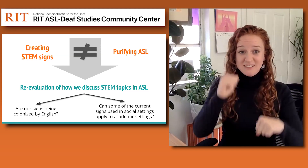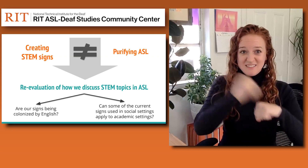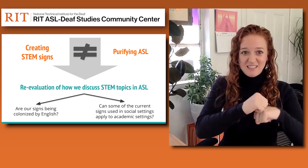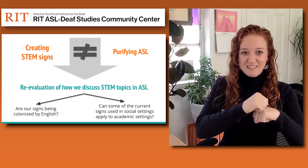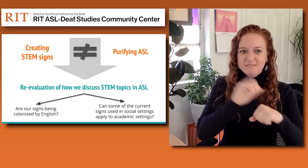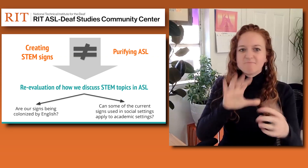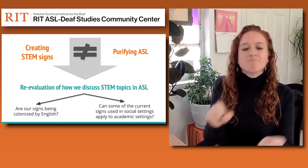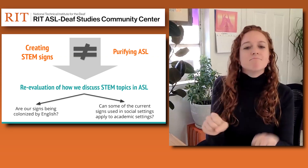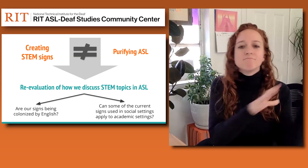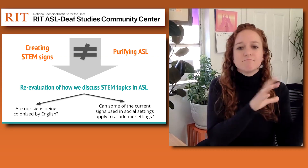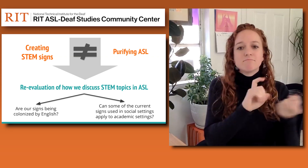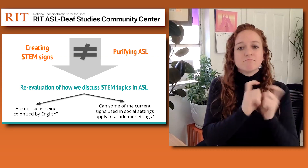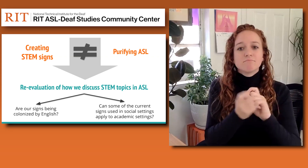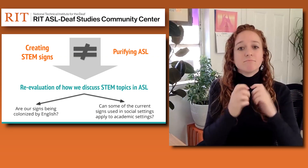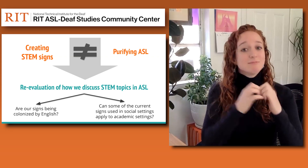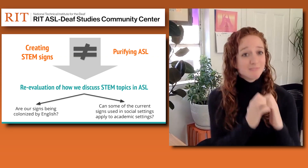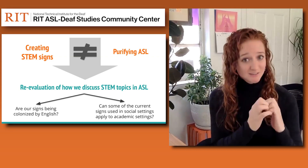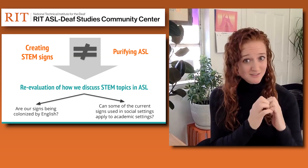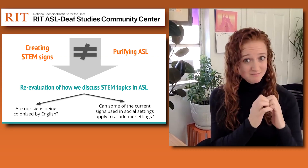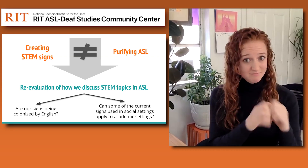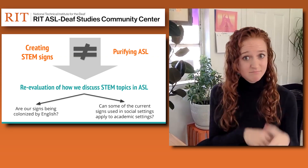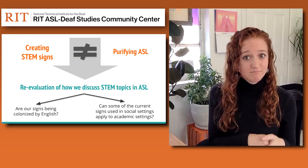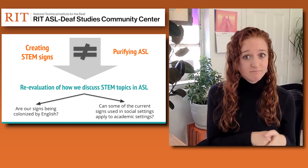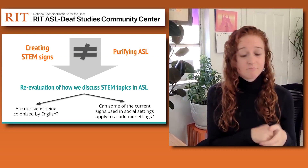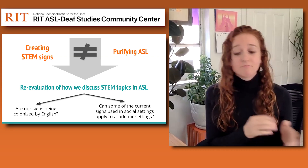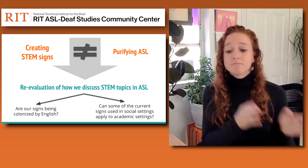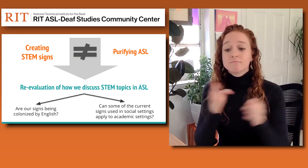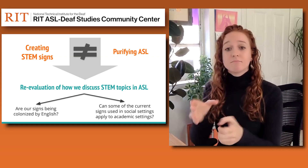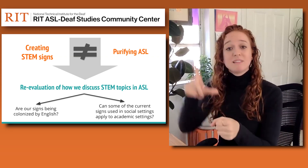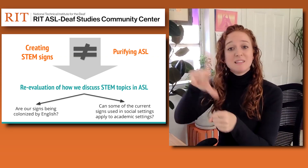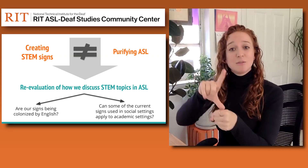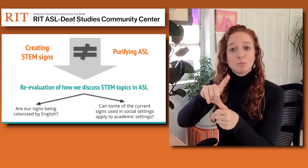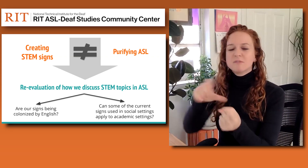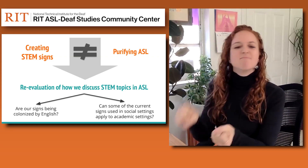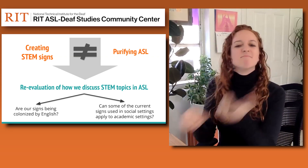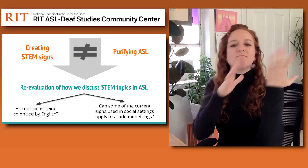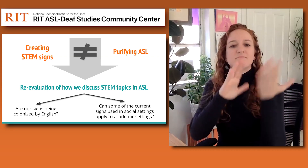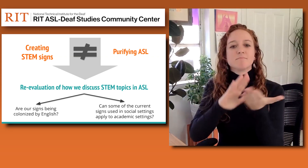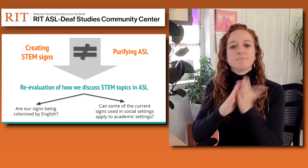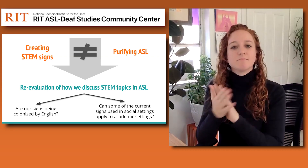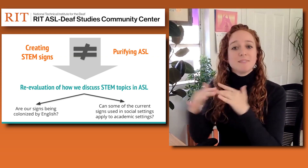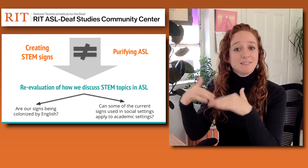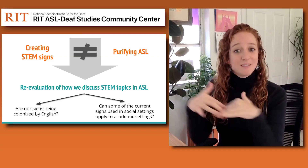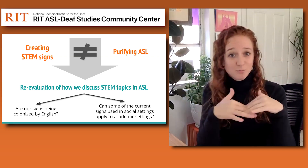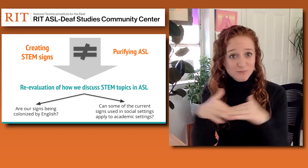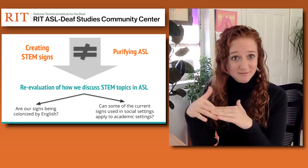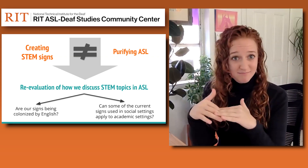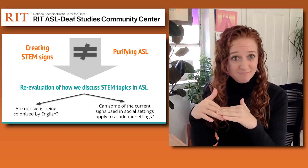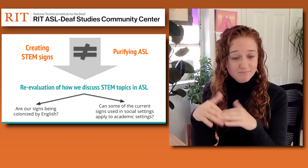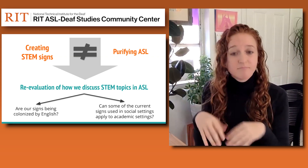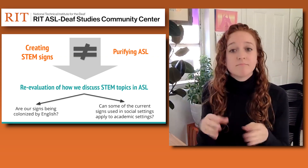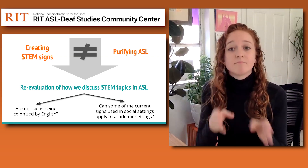Get rid of the word "solid" and change it to this. Get rid of the word-- or the sign "liquid" and change it to this.